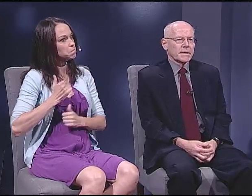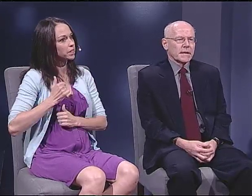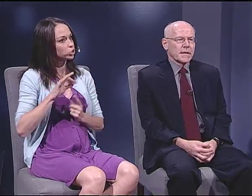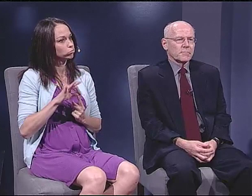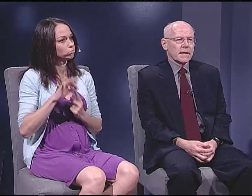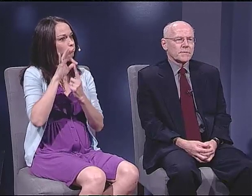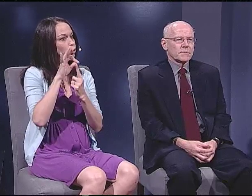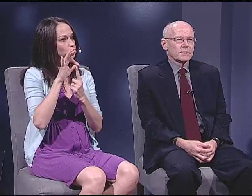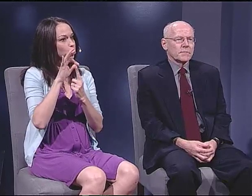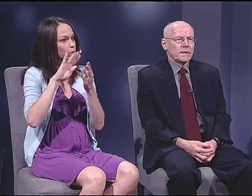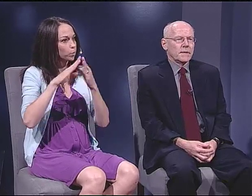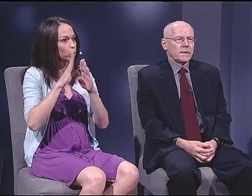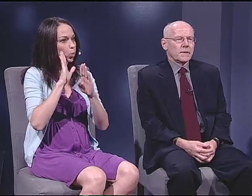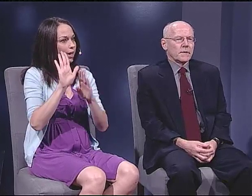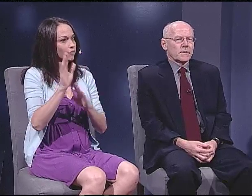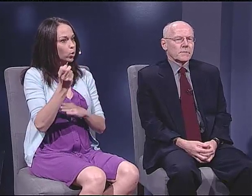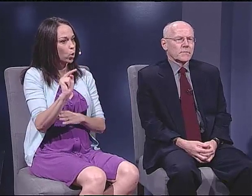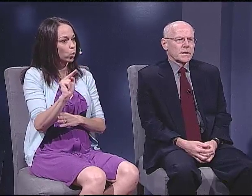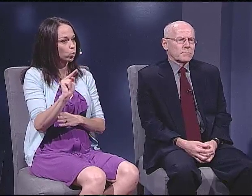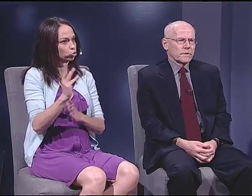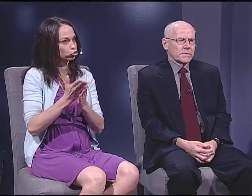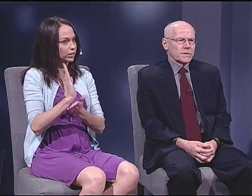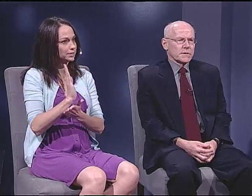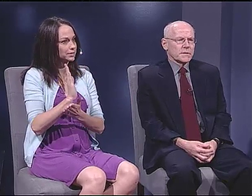and will have its own rights and privileges.